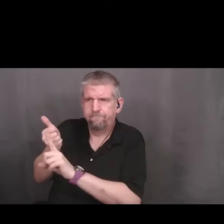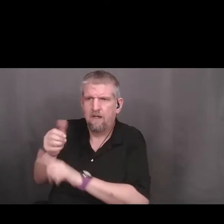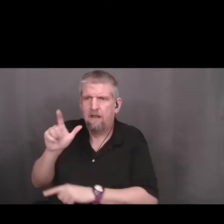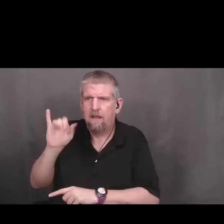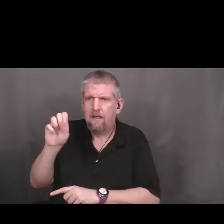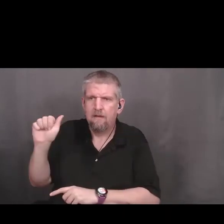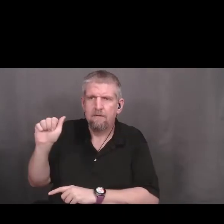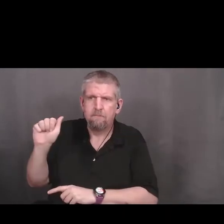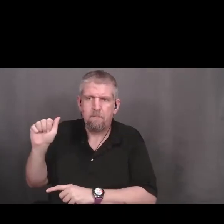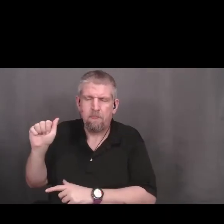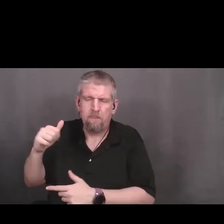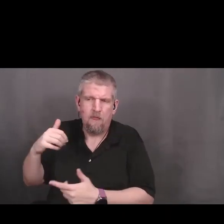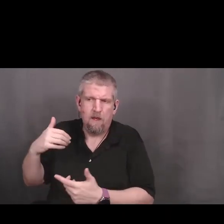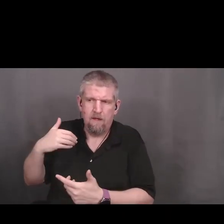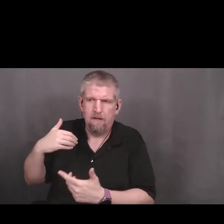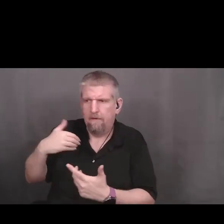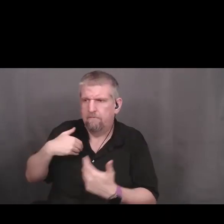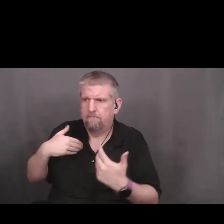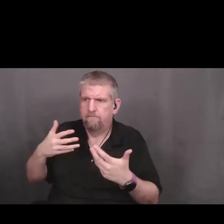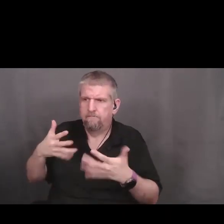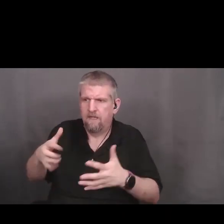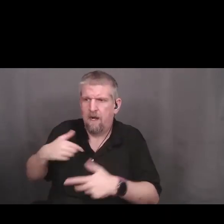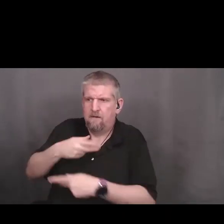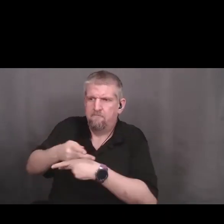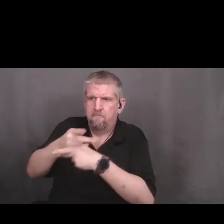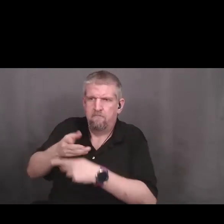at my office for anxiety, that is sufficient.